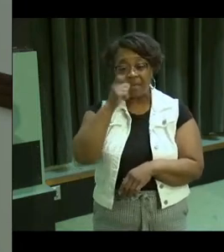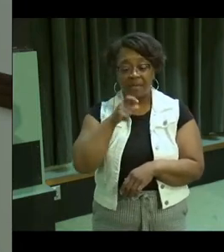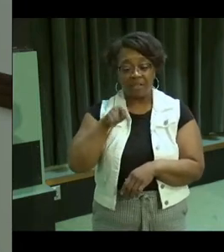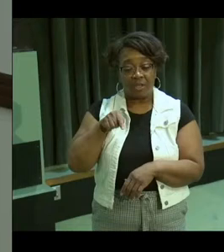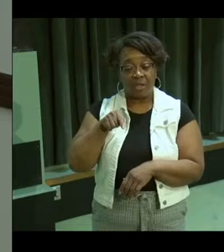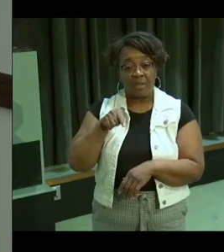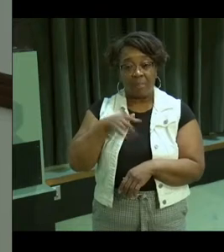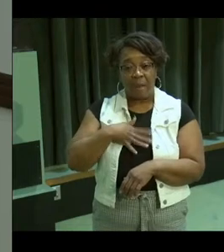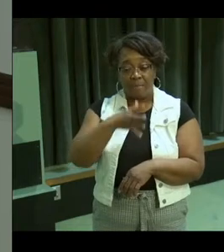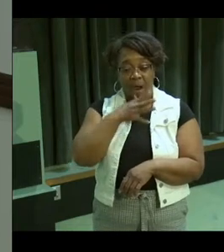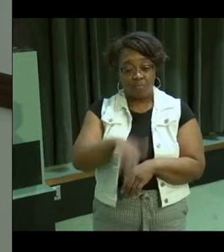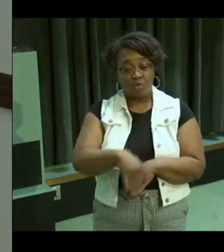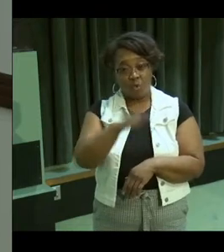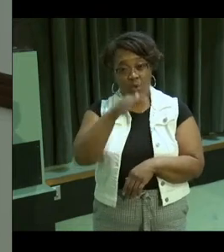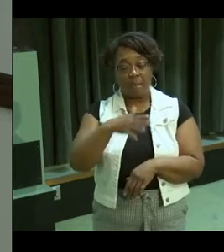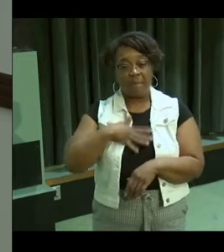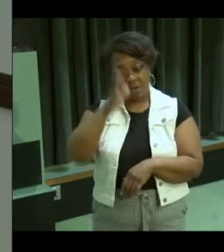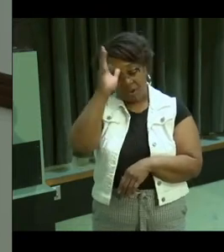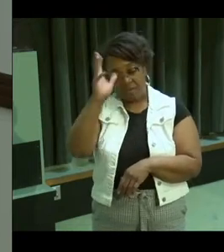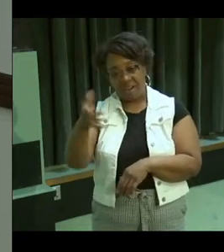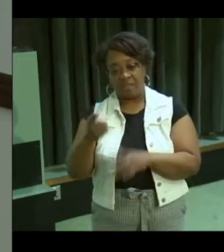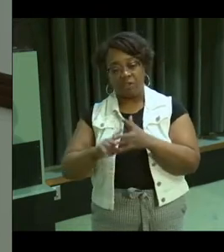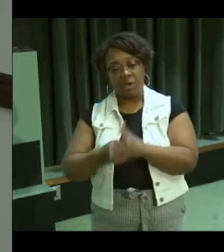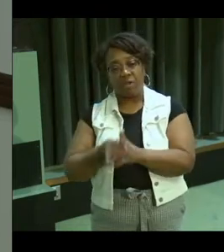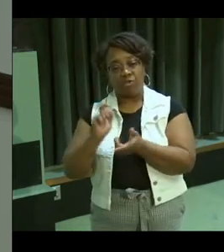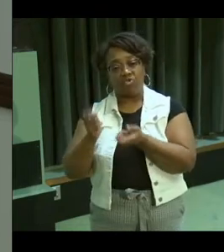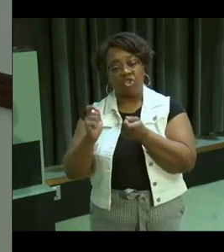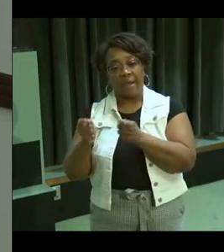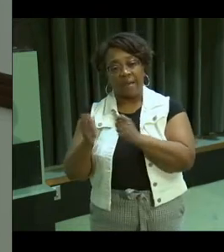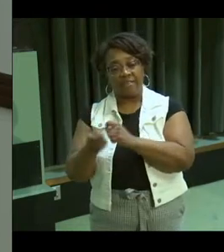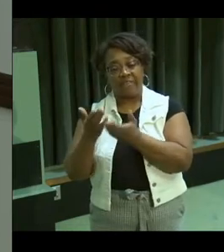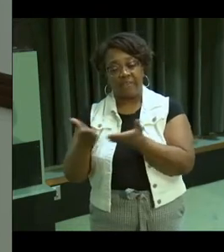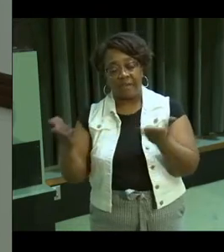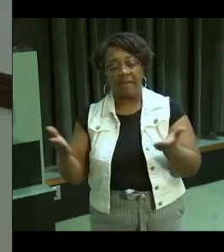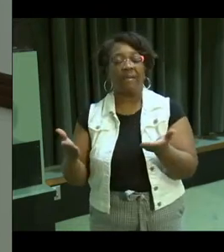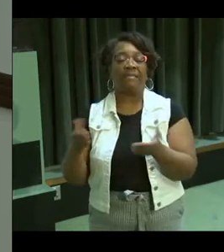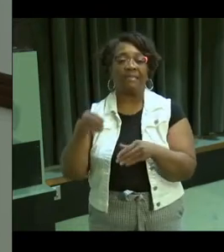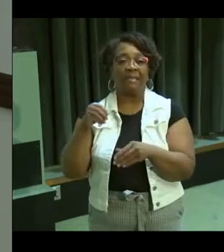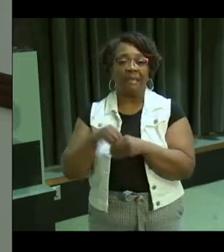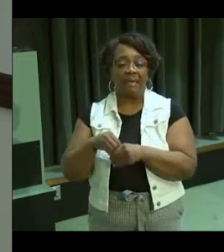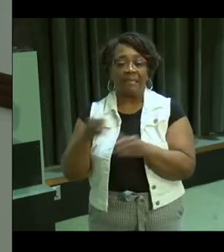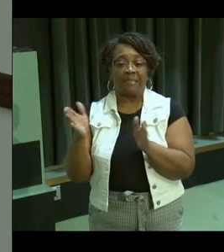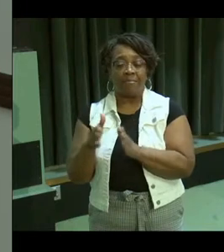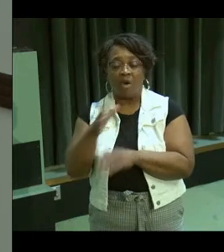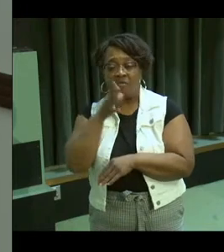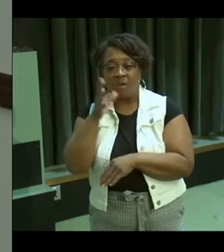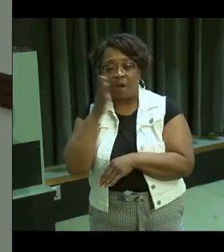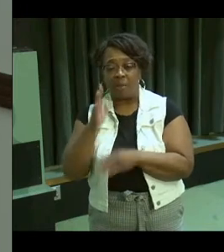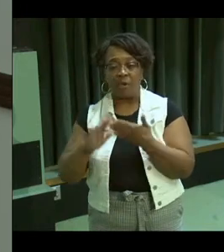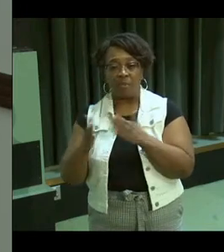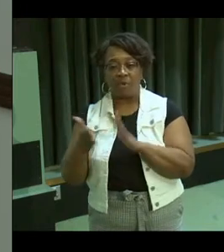was starting to change things in this small agricultural